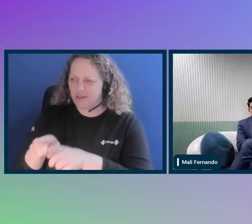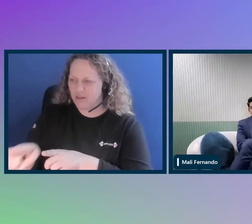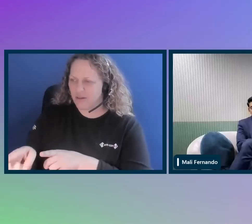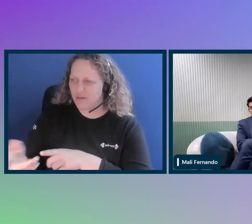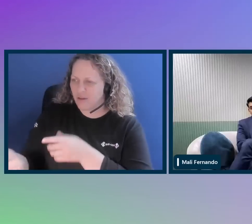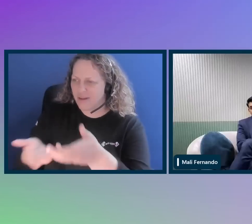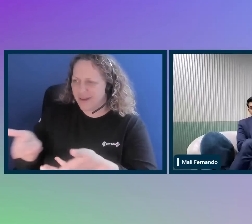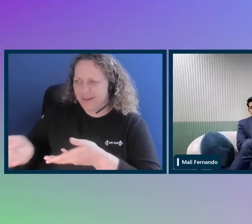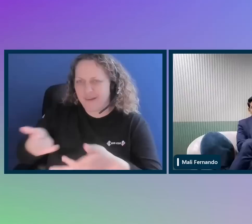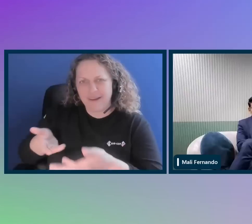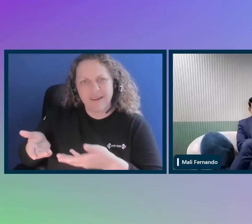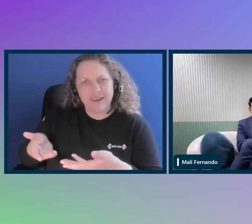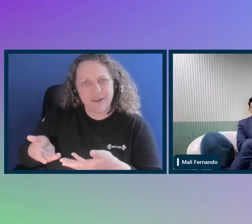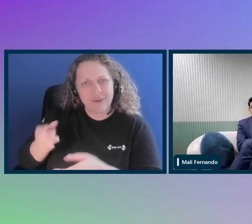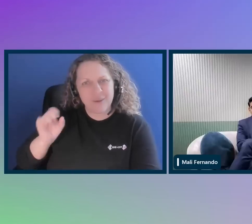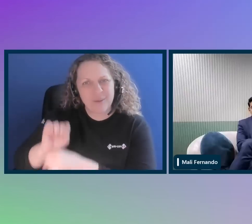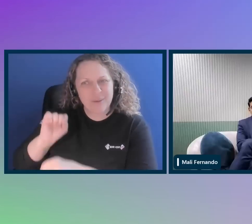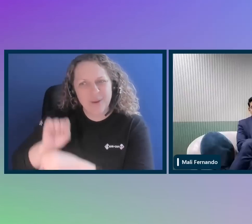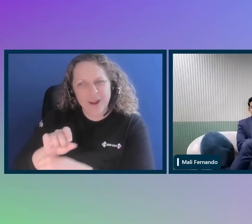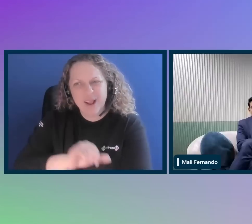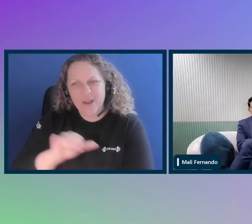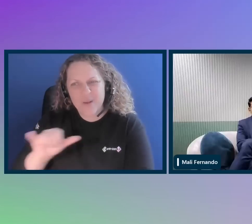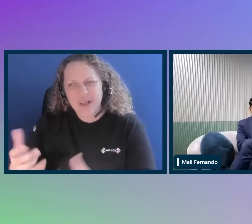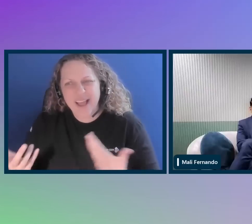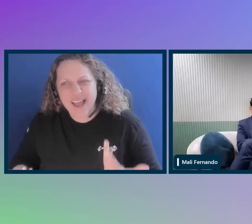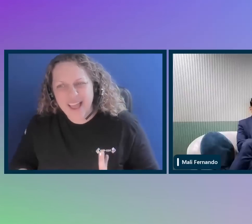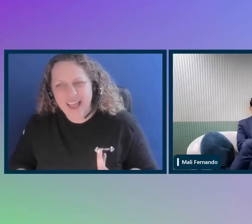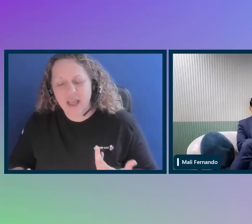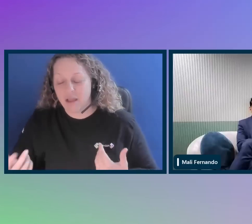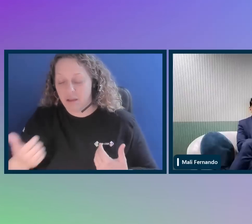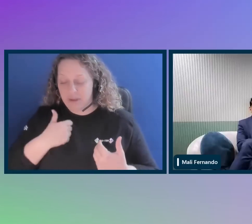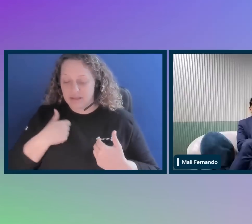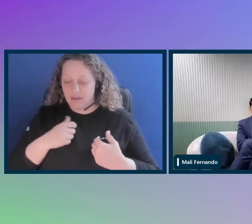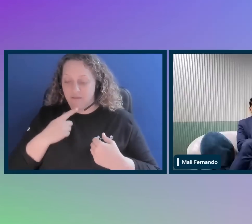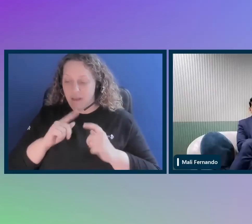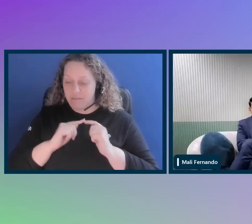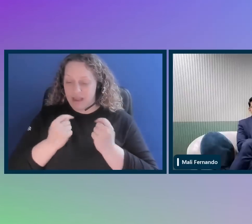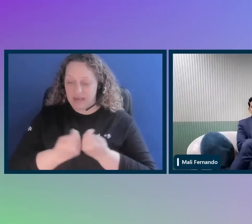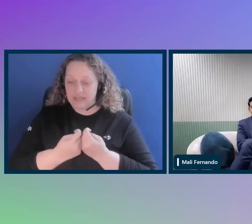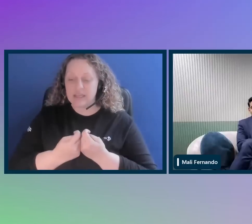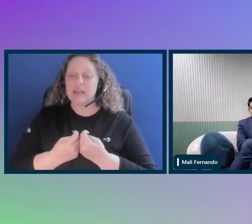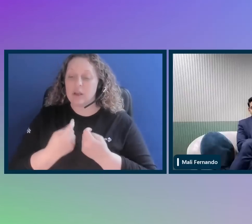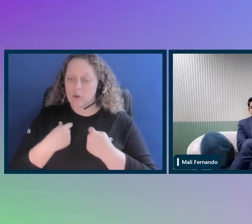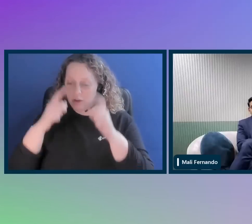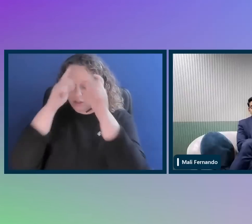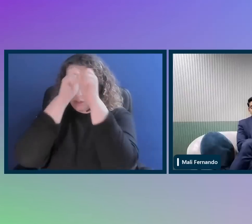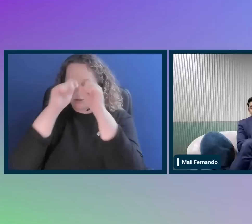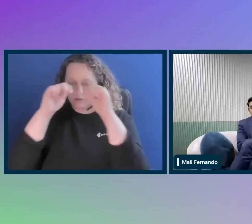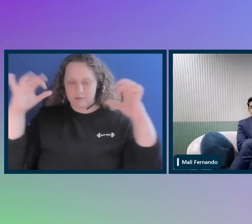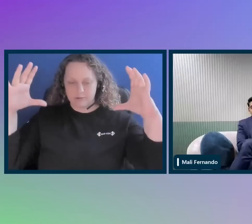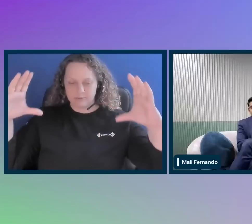Now, the role of both myself and my team is to translate that into very clear outcomes